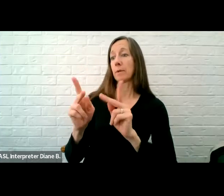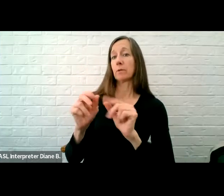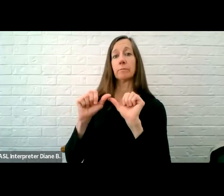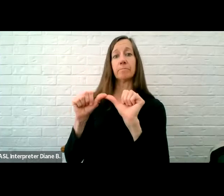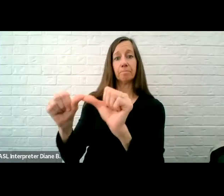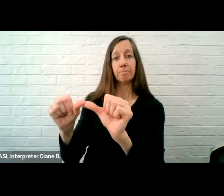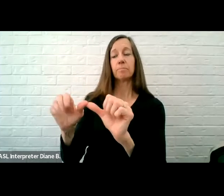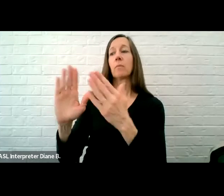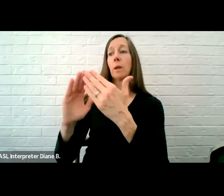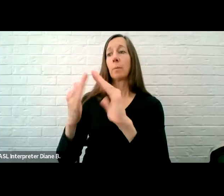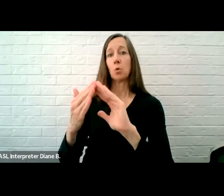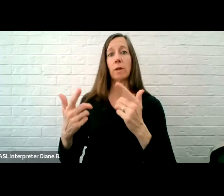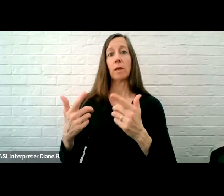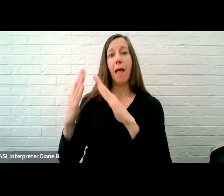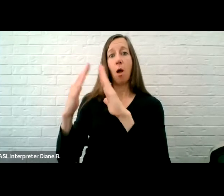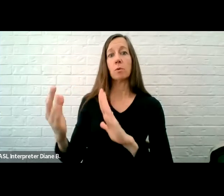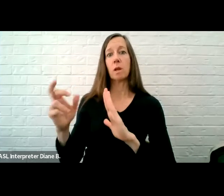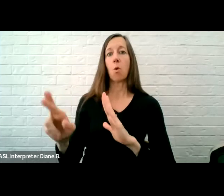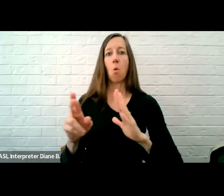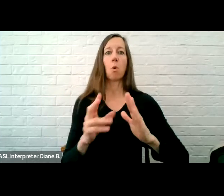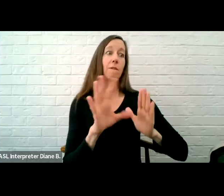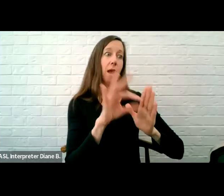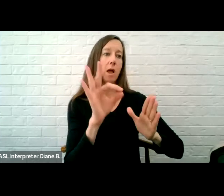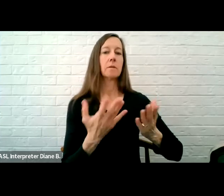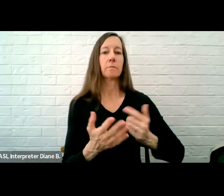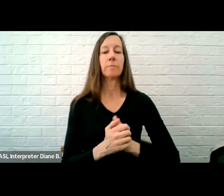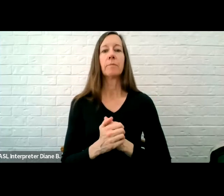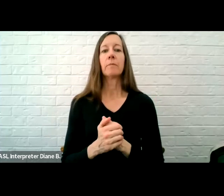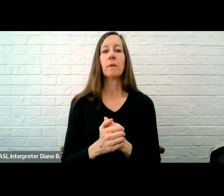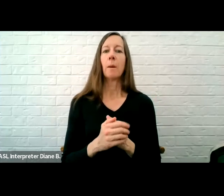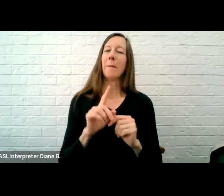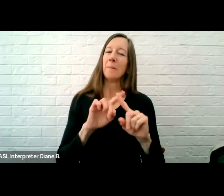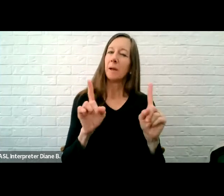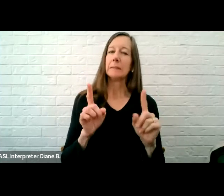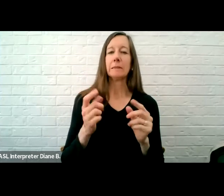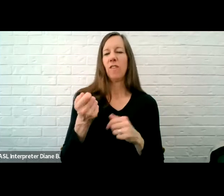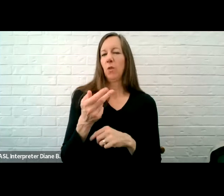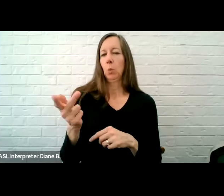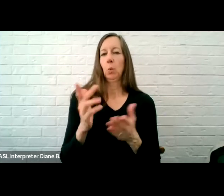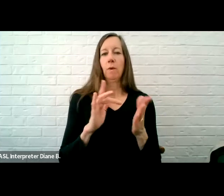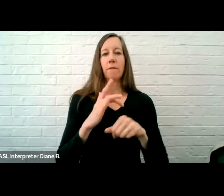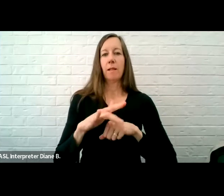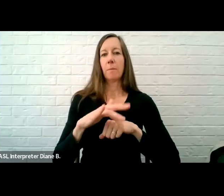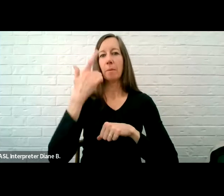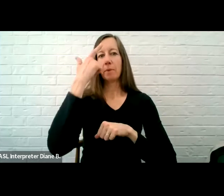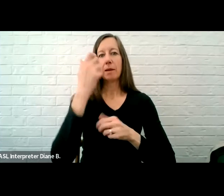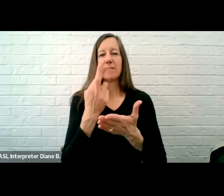Those are a few and far between, just because of the resources necessary but I think more and more States are looking into the possibilities.